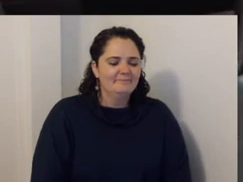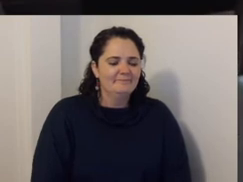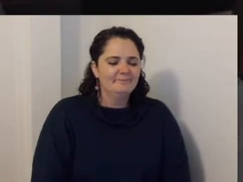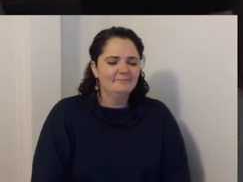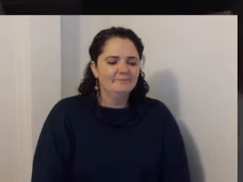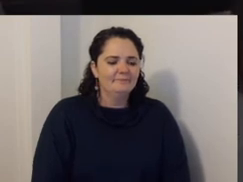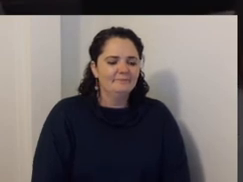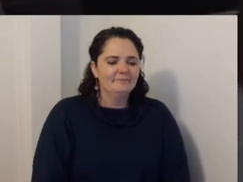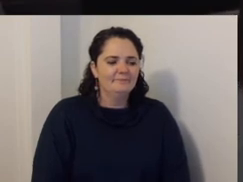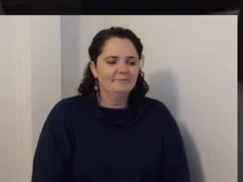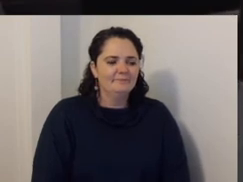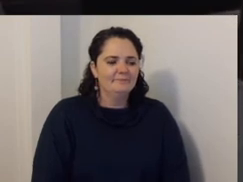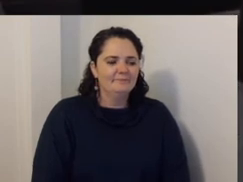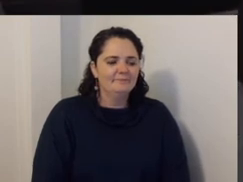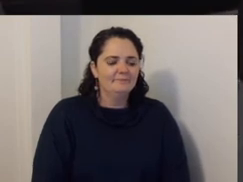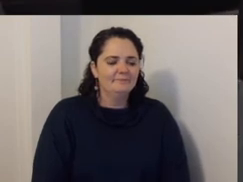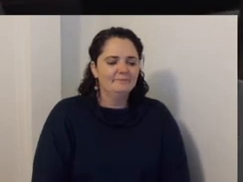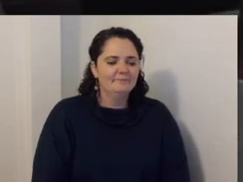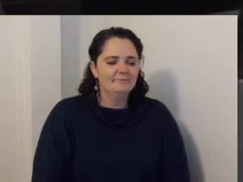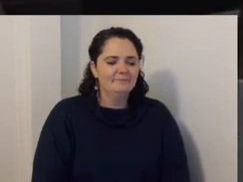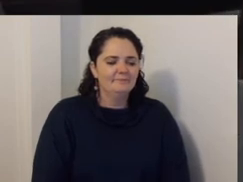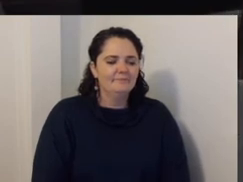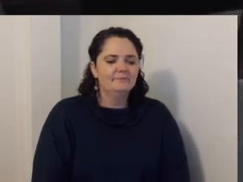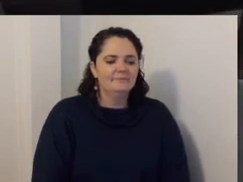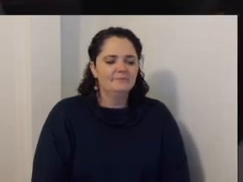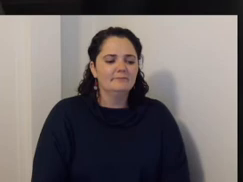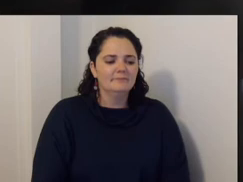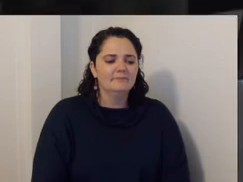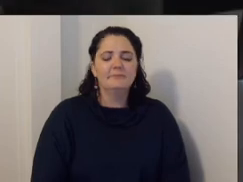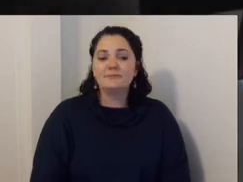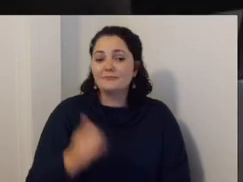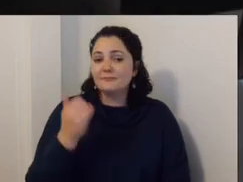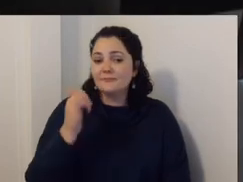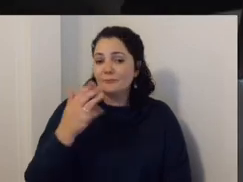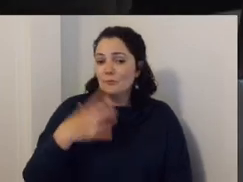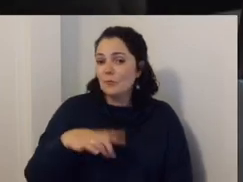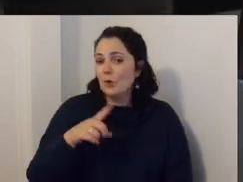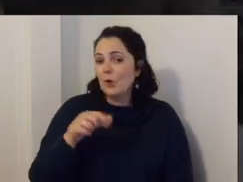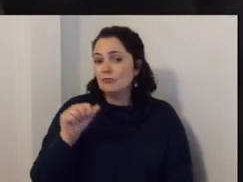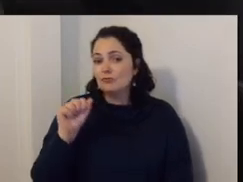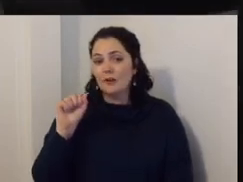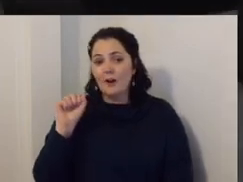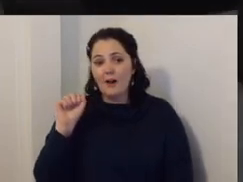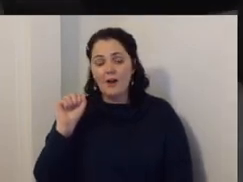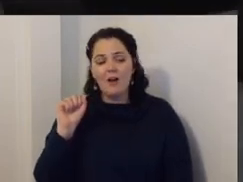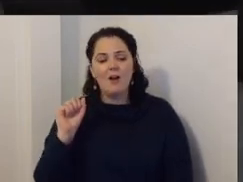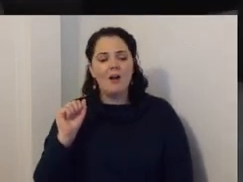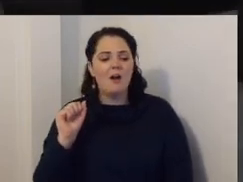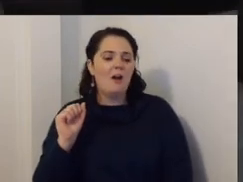and let's have yeah let's have a probably reclining, let's uh get yourselves comfortable